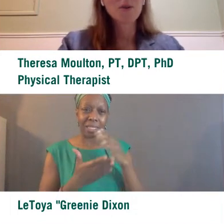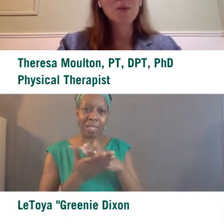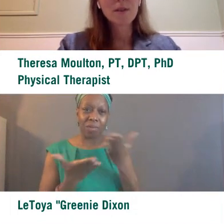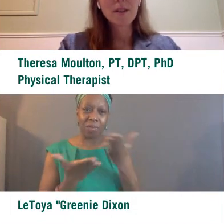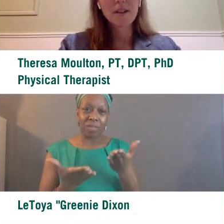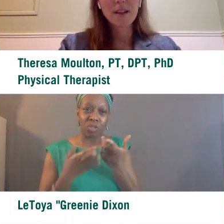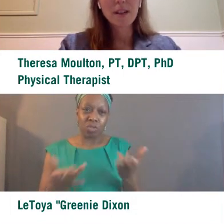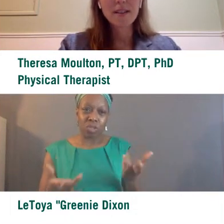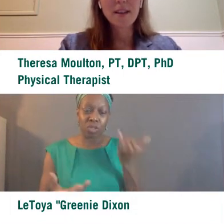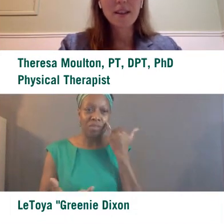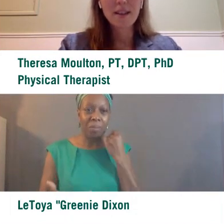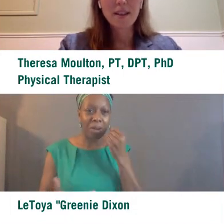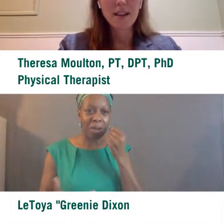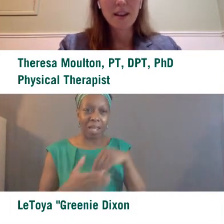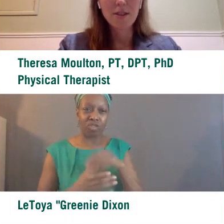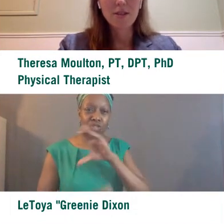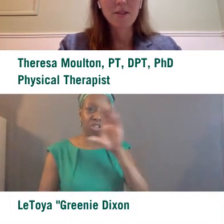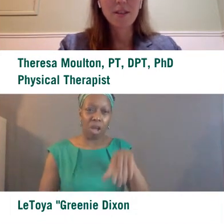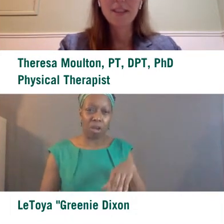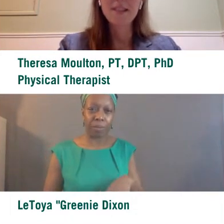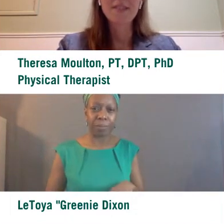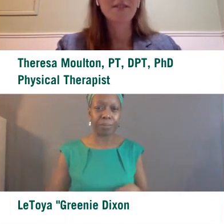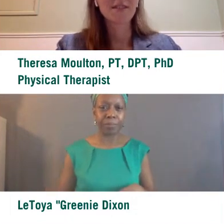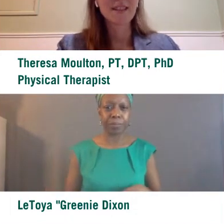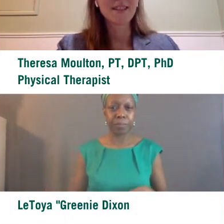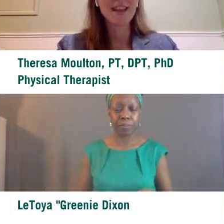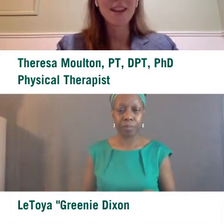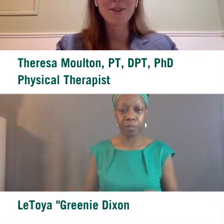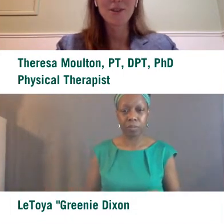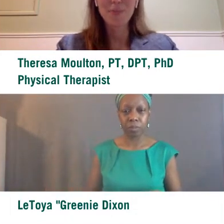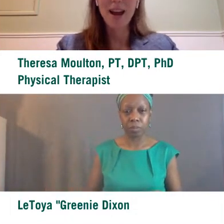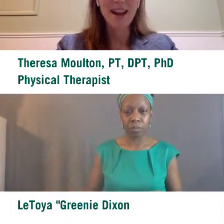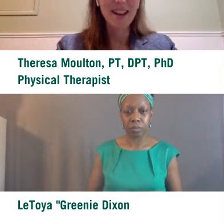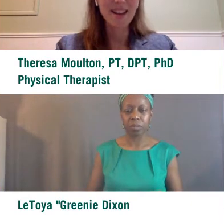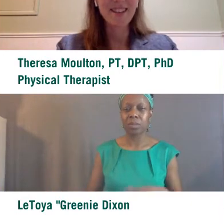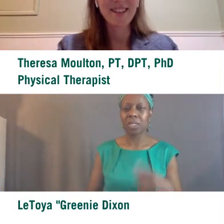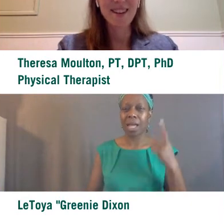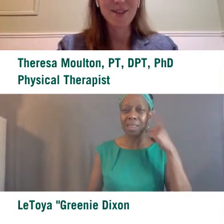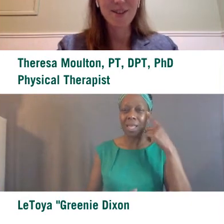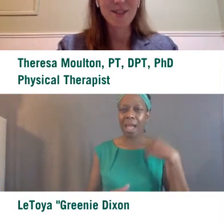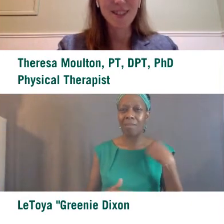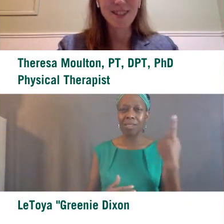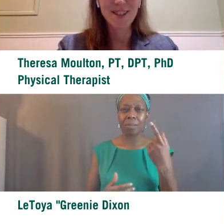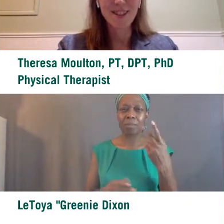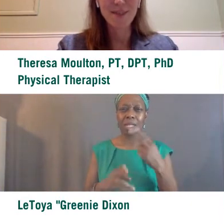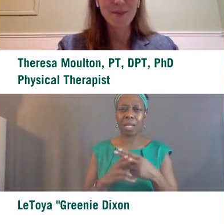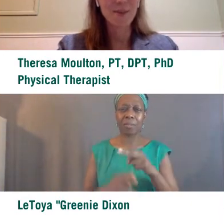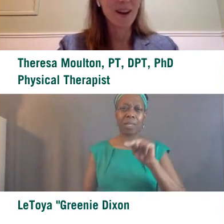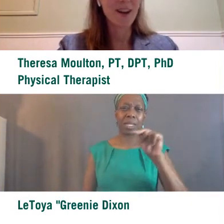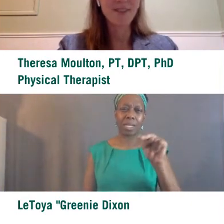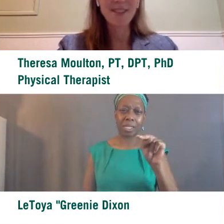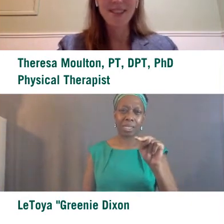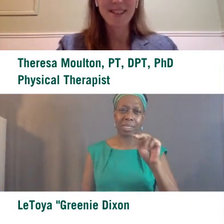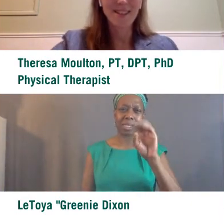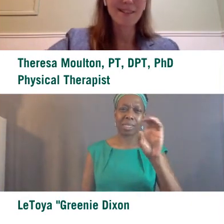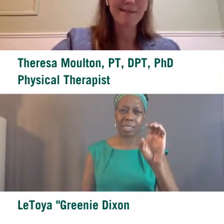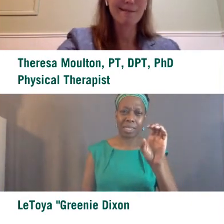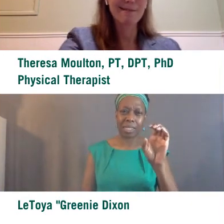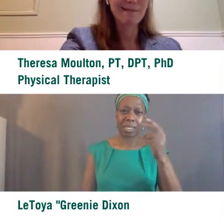So there is the national, it starts NCH pad. The national center for healthy...